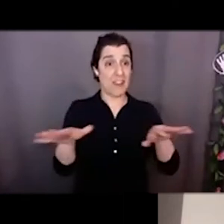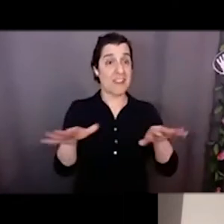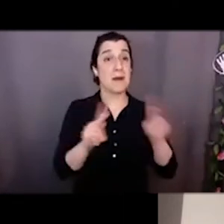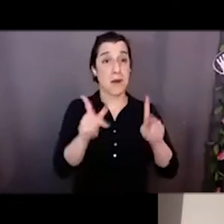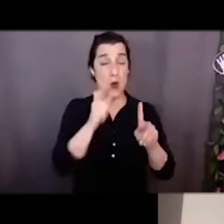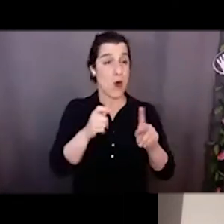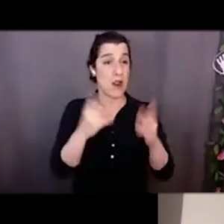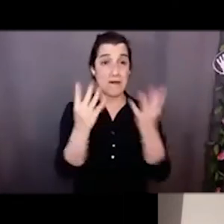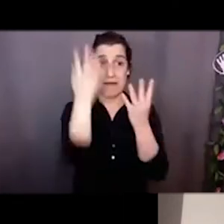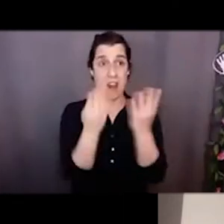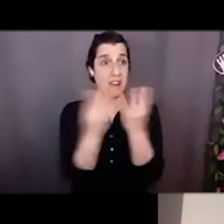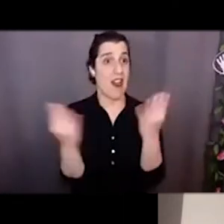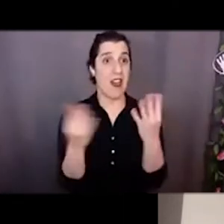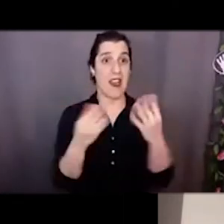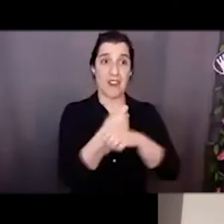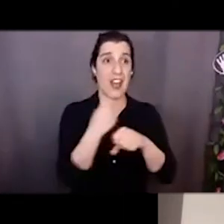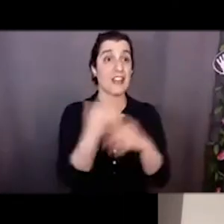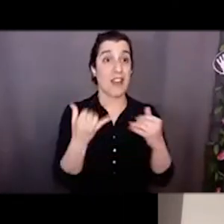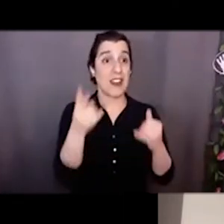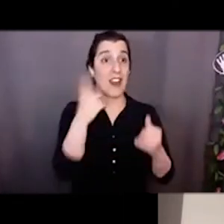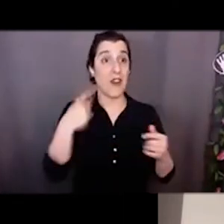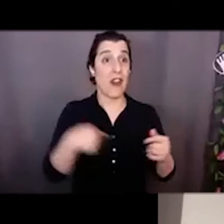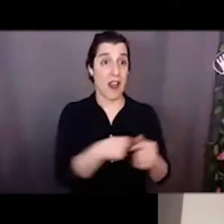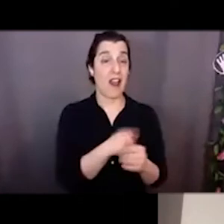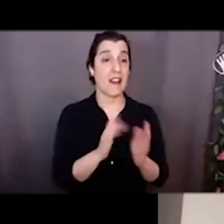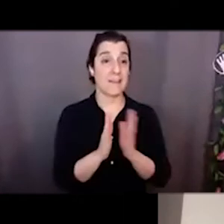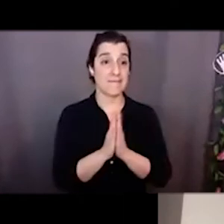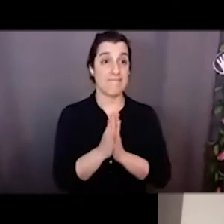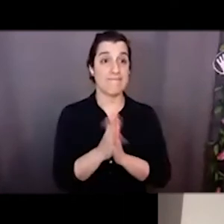a Cornell virus and those who are still fighting on the front line right now.